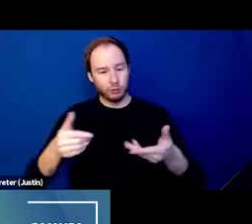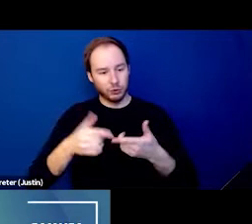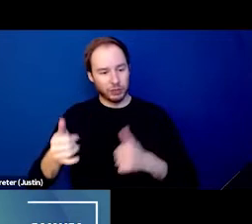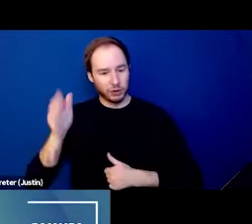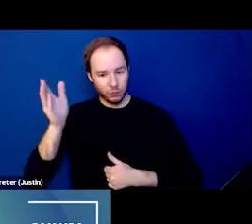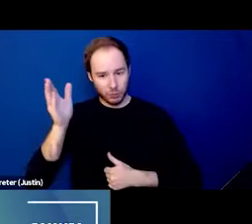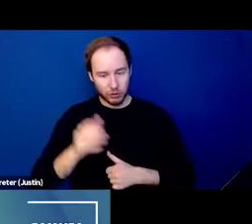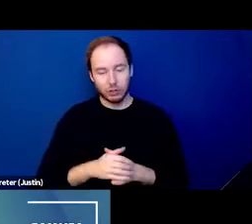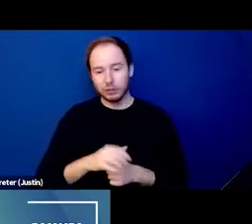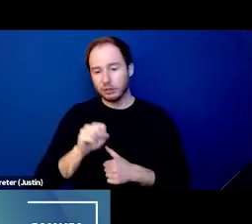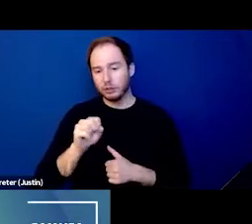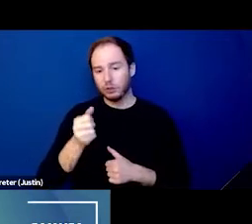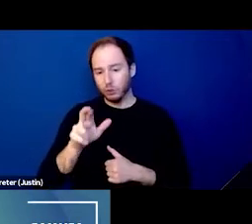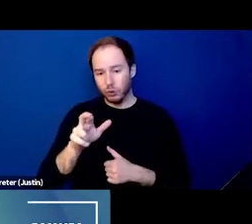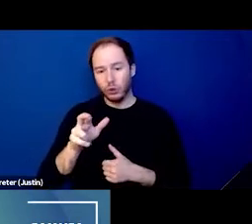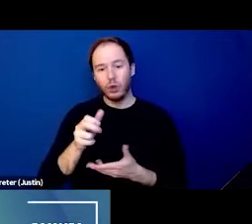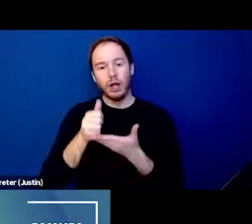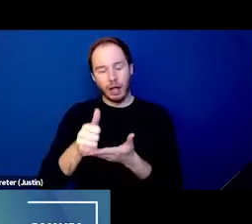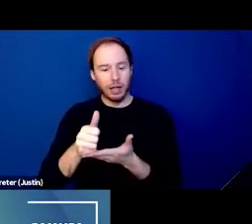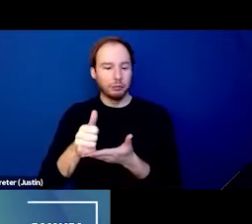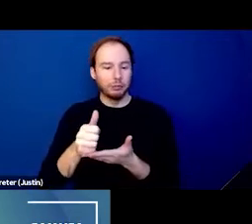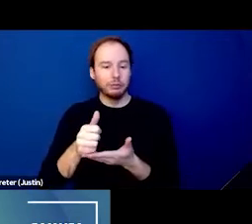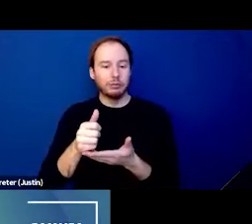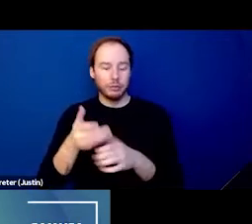SOAR Enhances Income Stability in Native Communities.